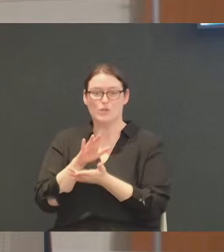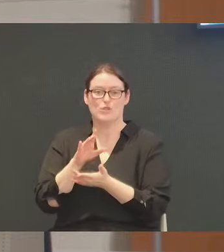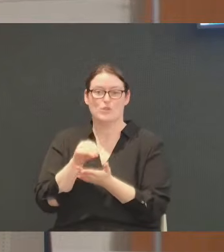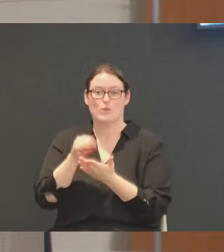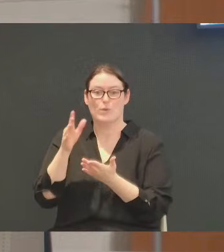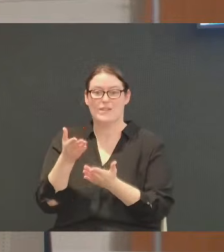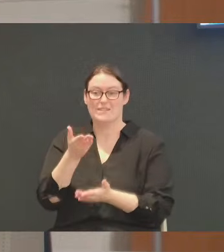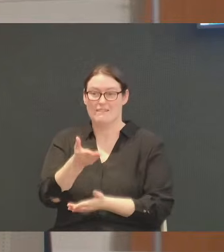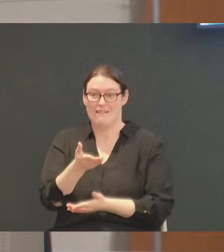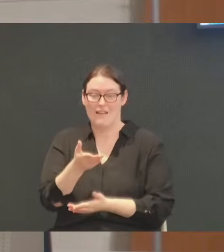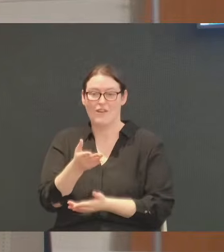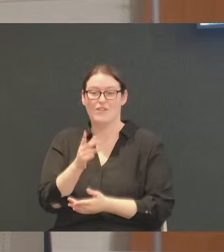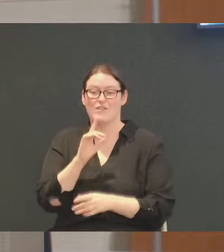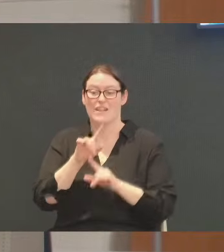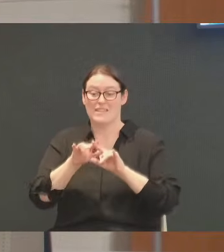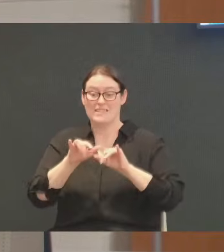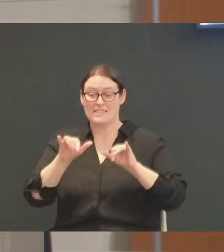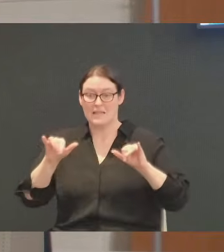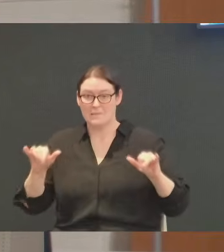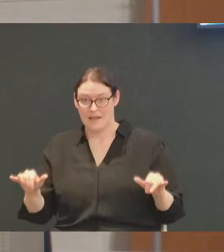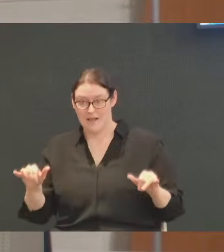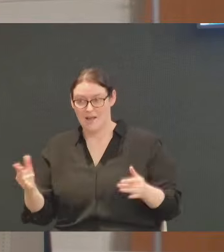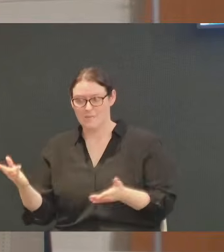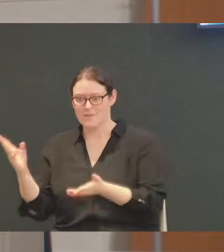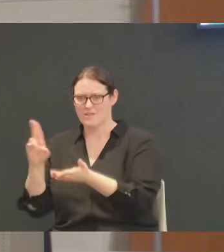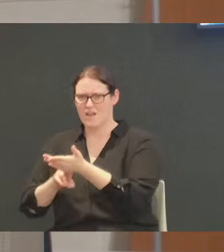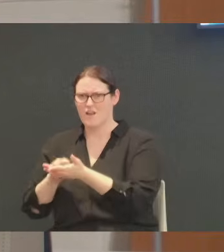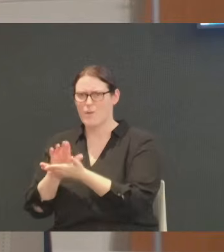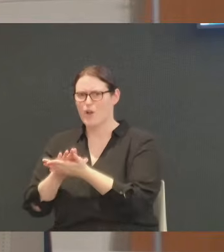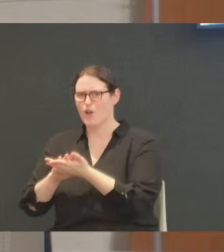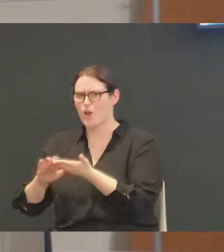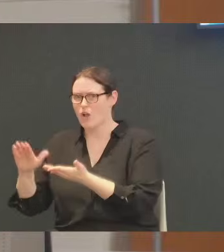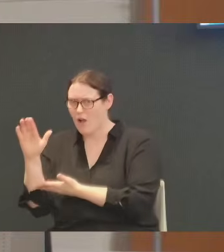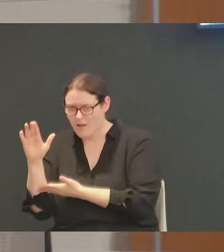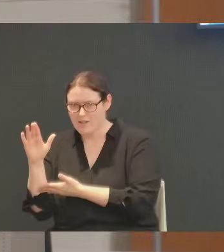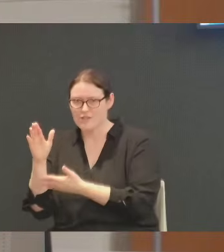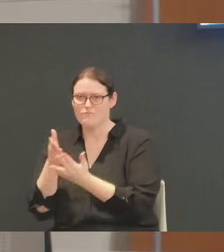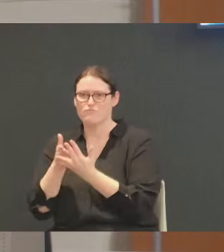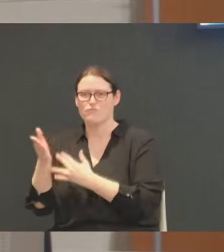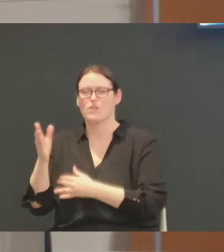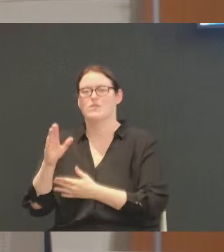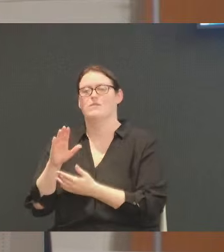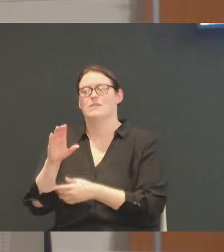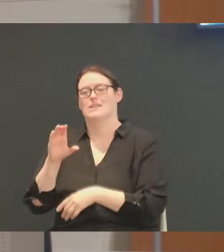Schools to simultaneously enroll in college through Ohio's College Credit Plus program,